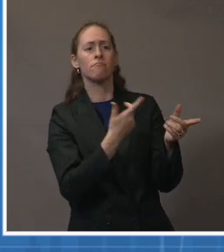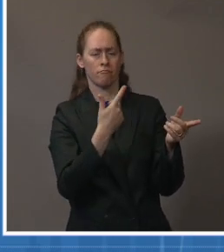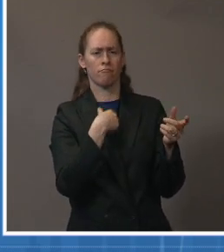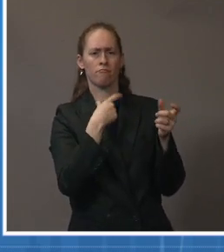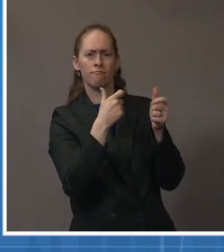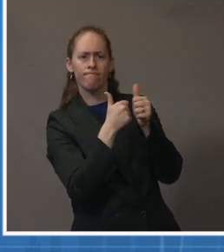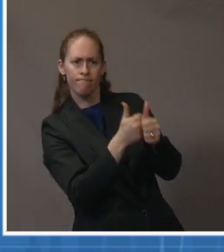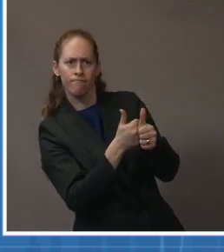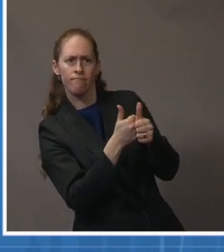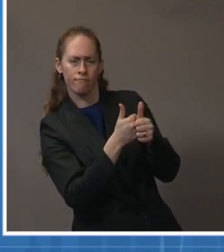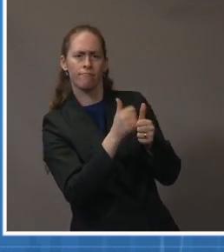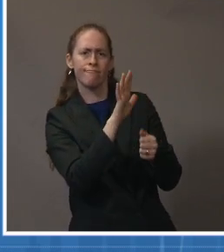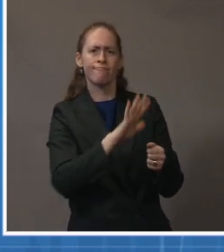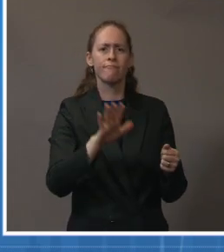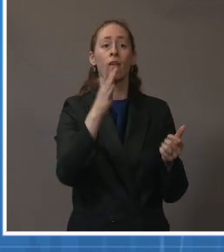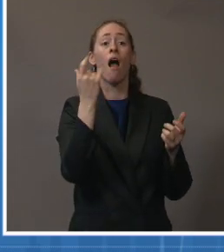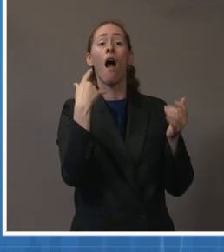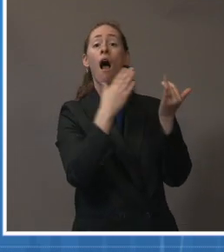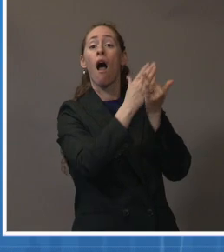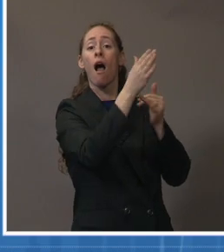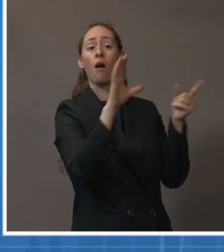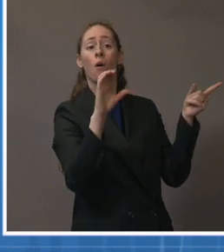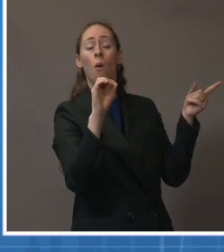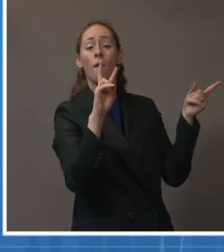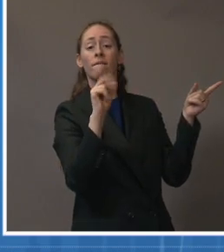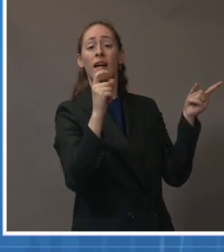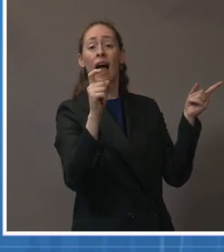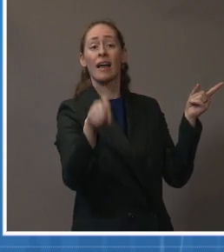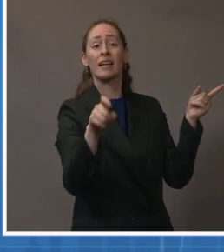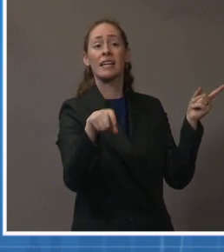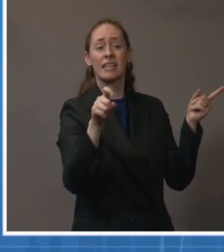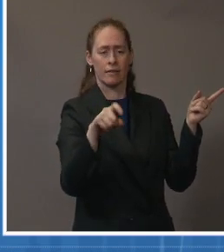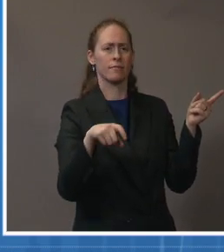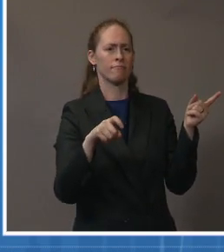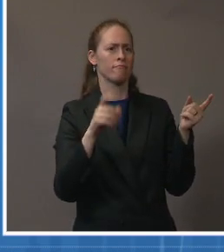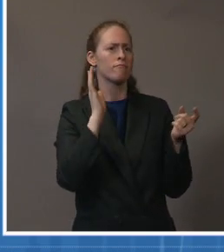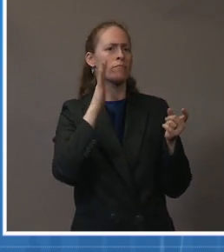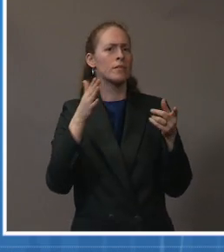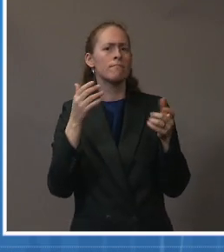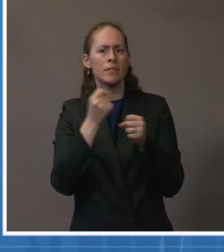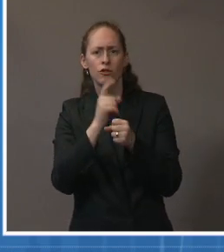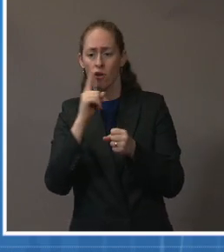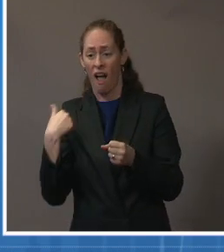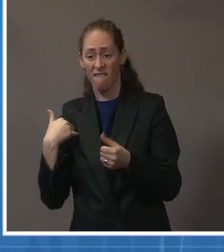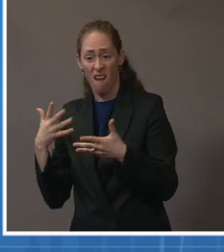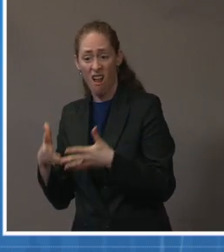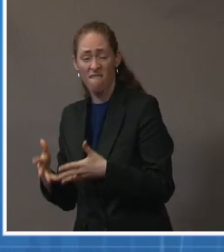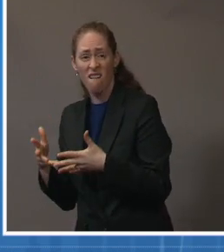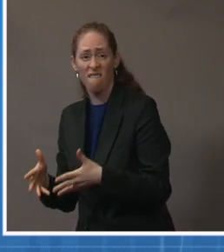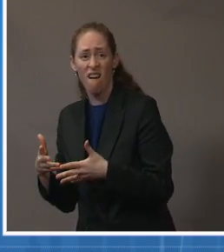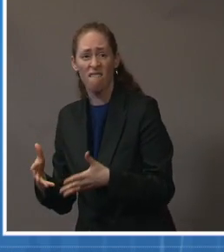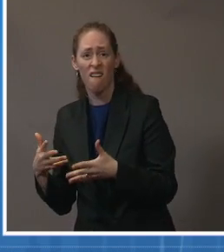but an additional allocation from our discretionary portion was something that he wanted to do.